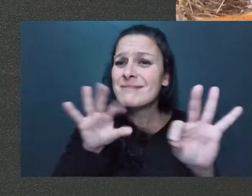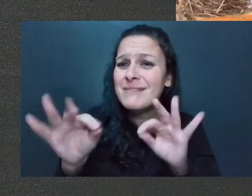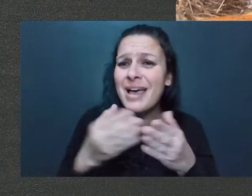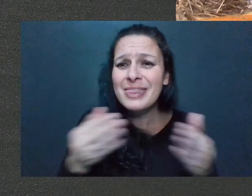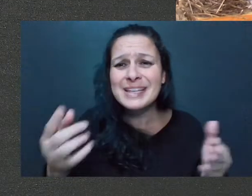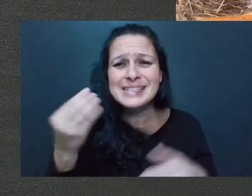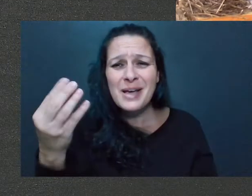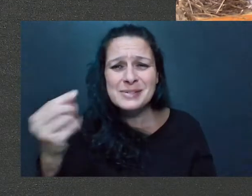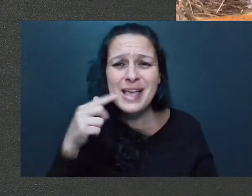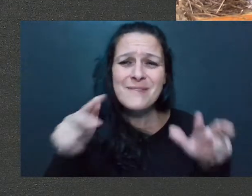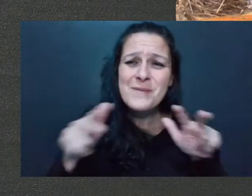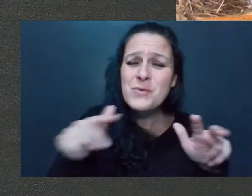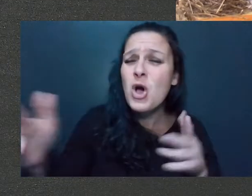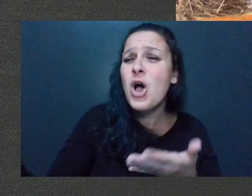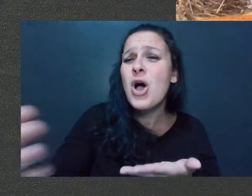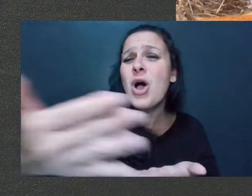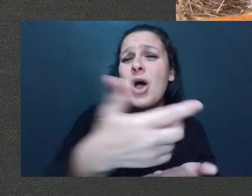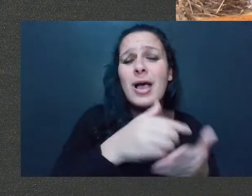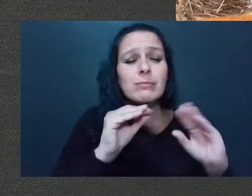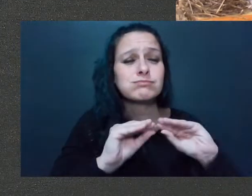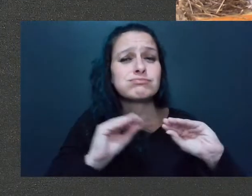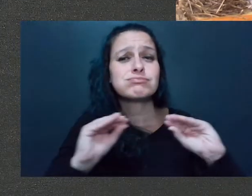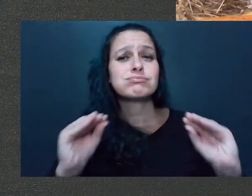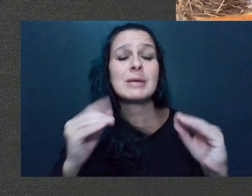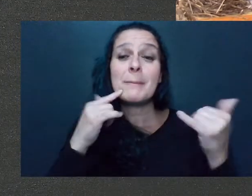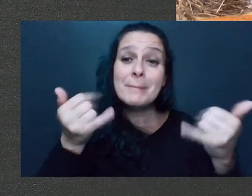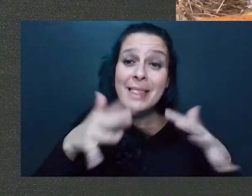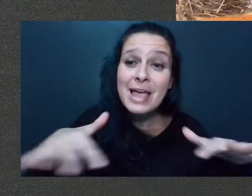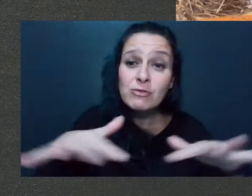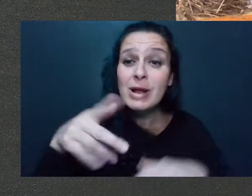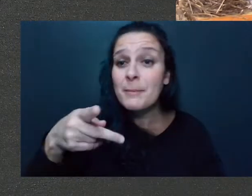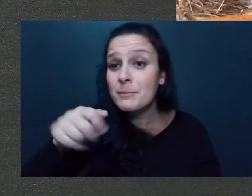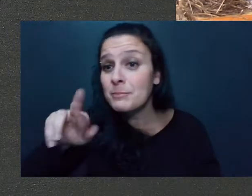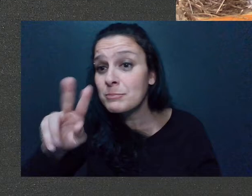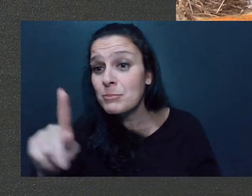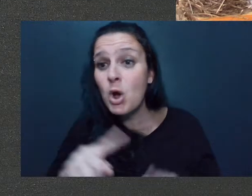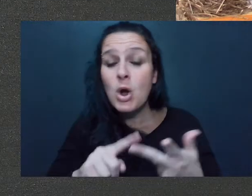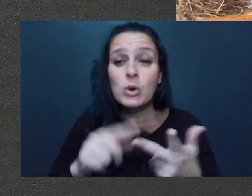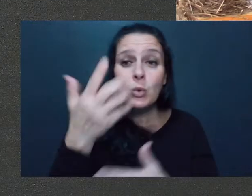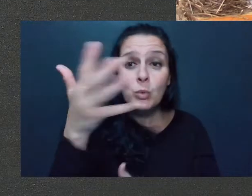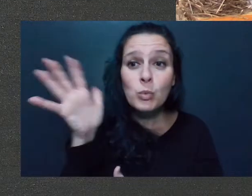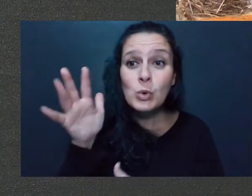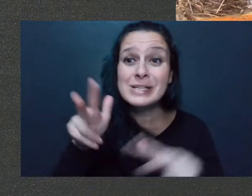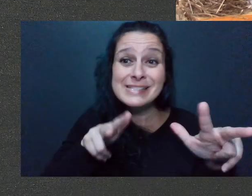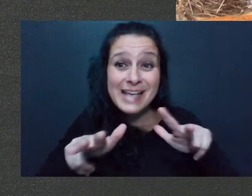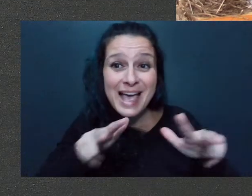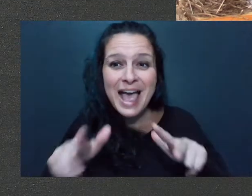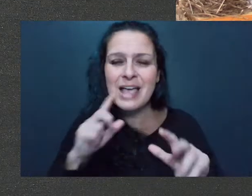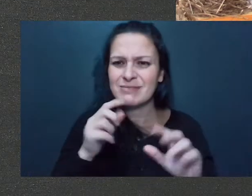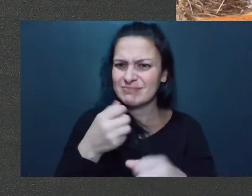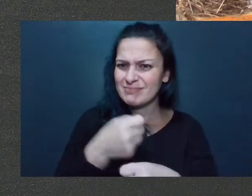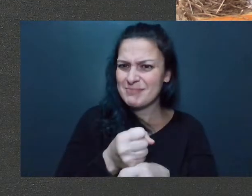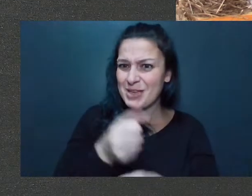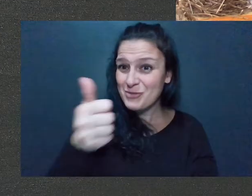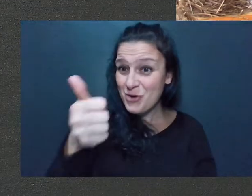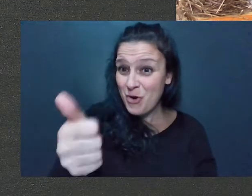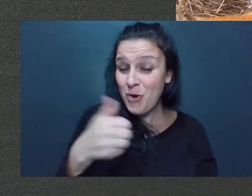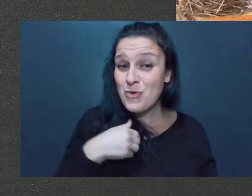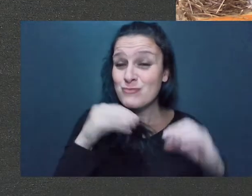when you're out on a walk at the playground or at the park or in the woods on a hike. And you can make your own. Isn't that great?